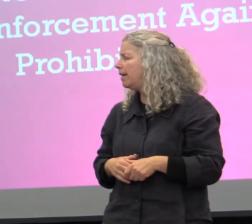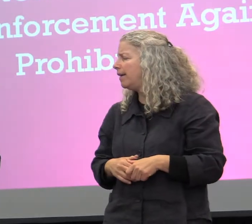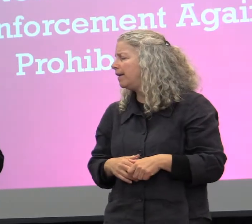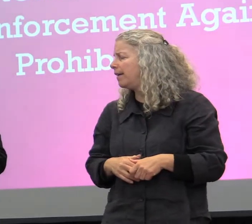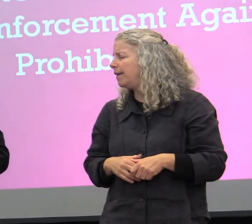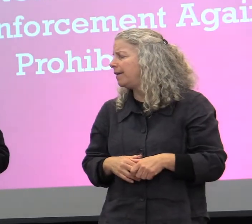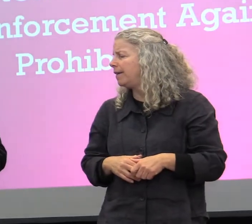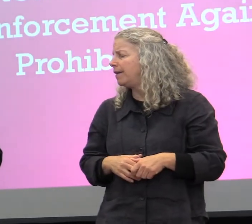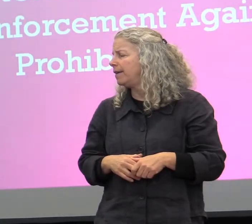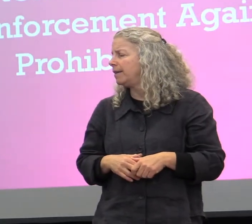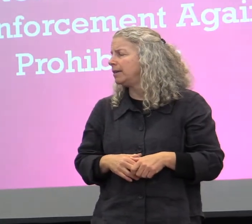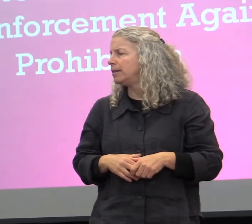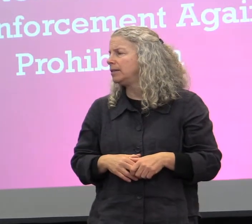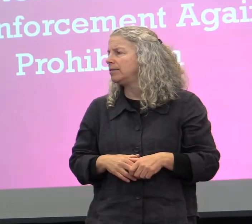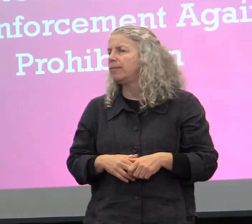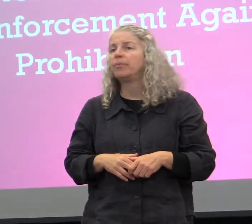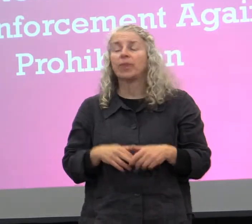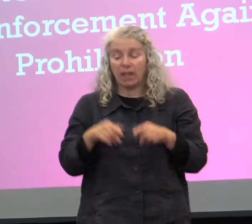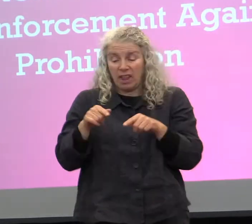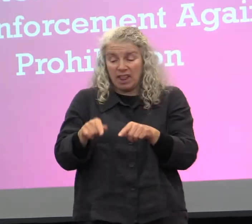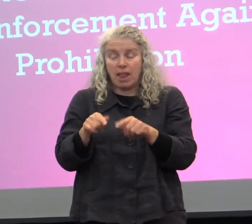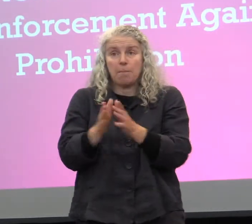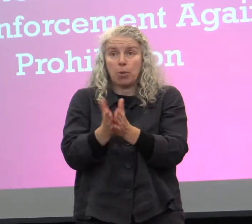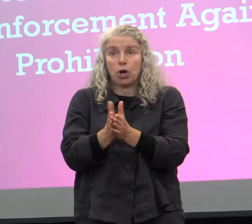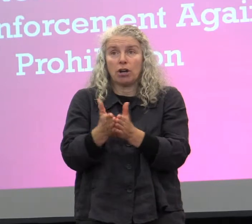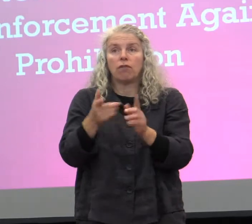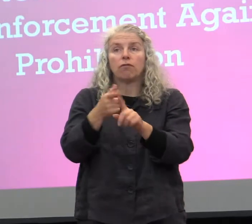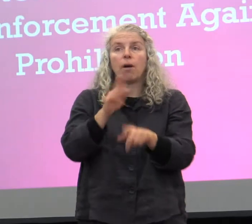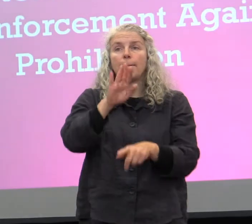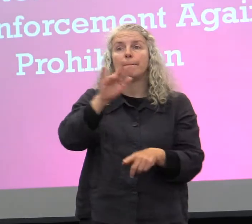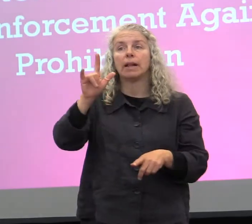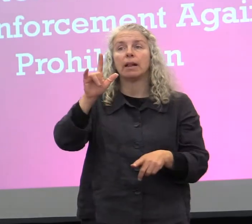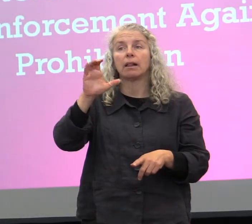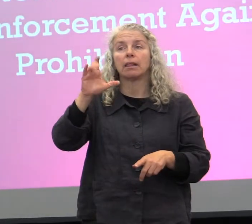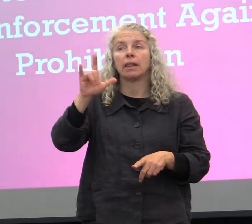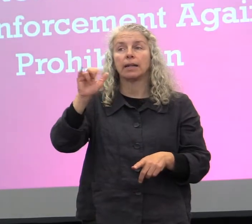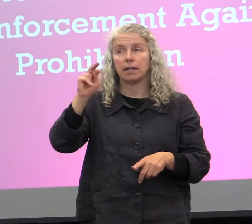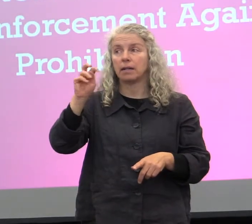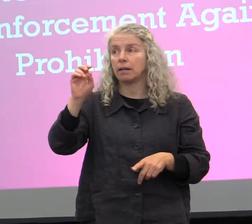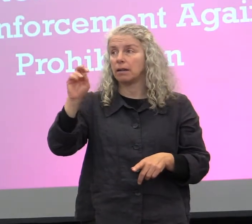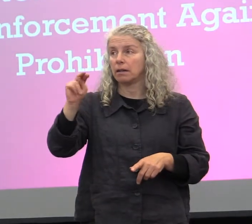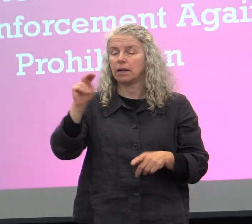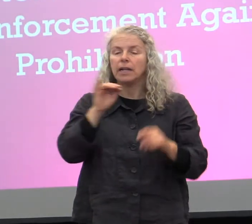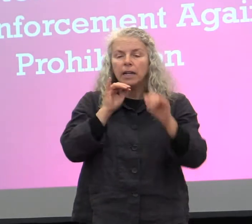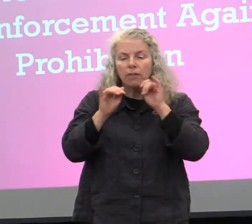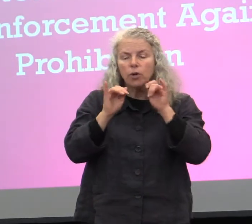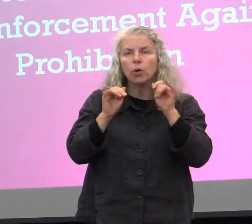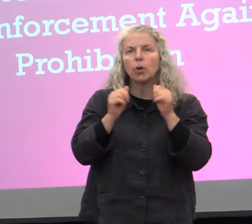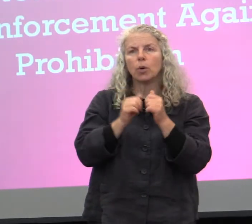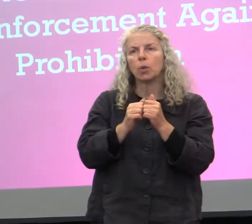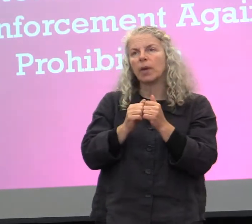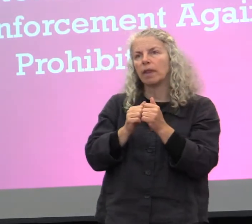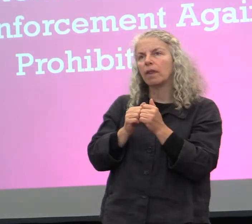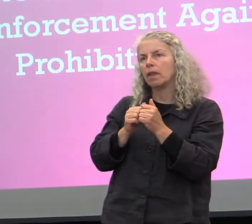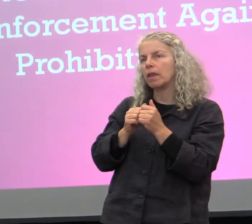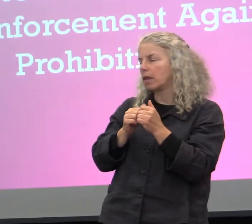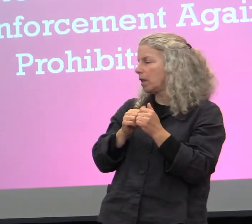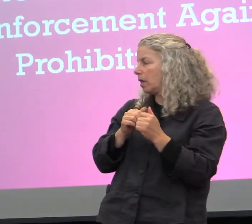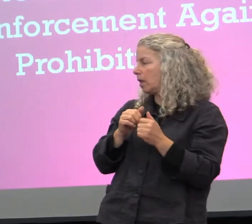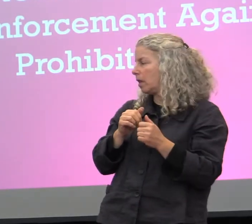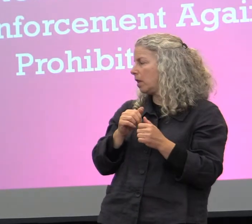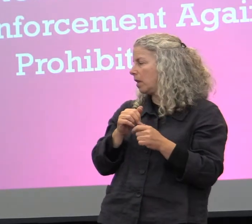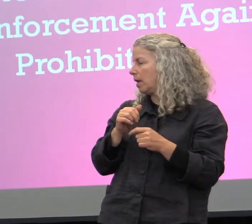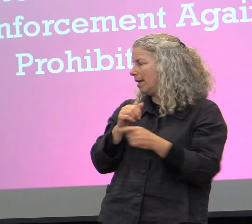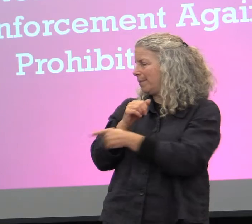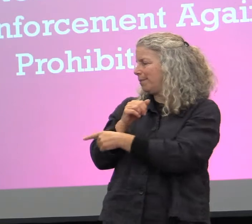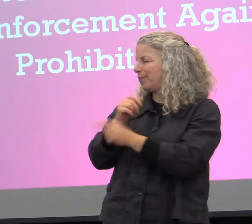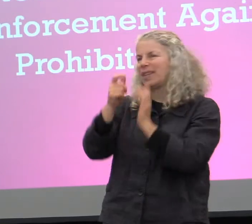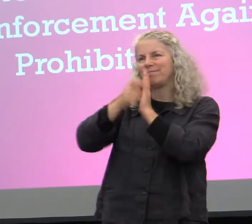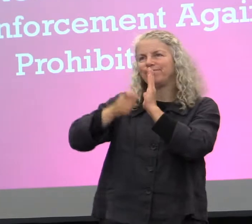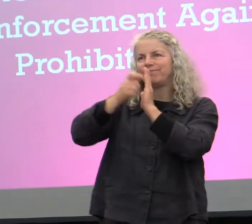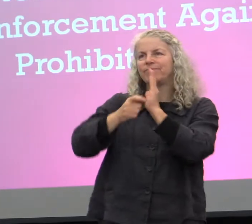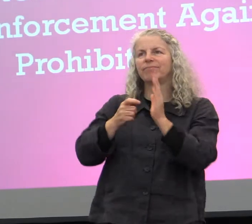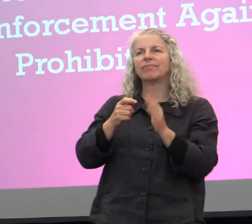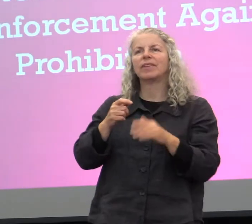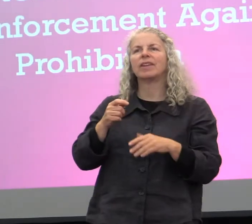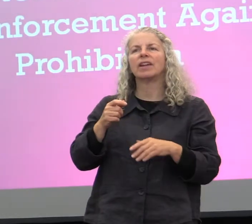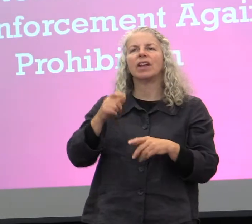That was Bill Clinton who's being interviewed by Tavis Smiley regarding Kemba Smith in this book, Poster Child.